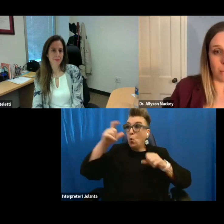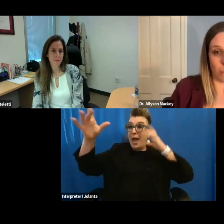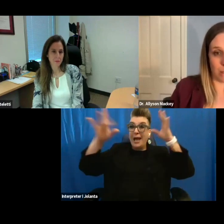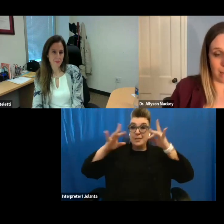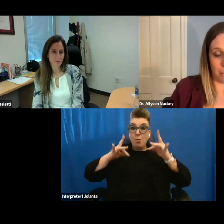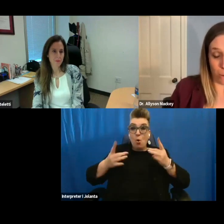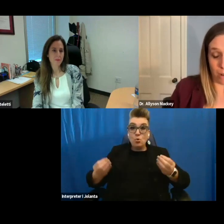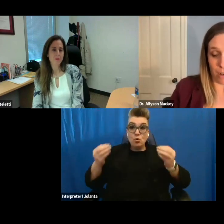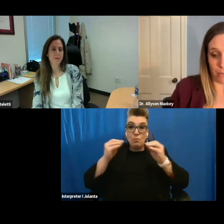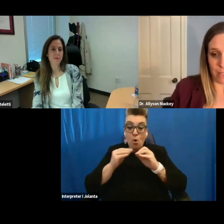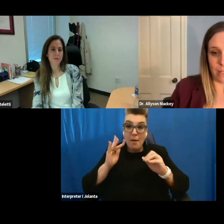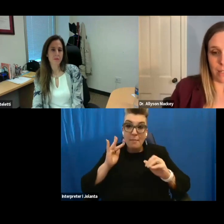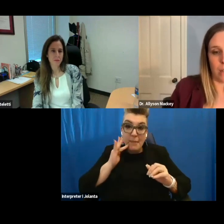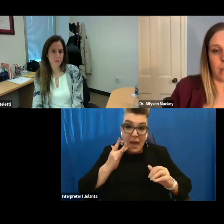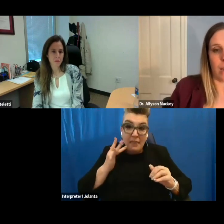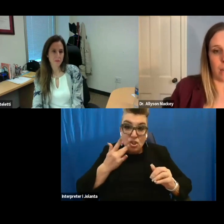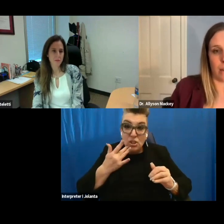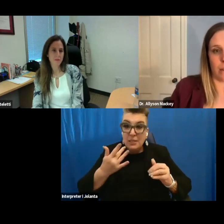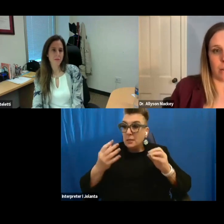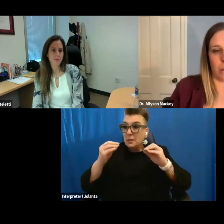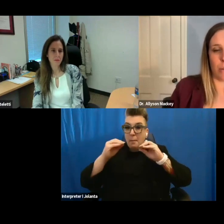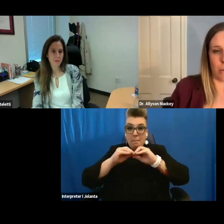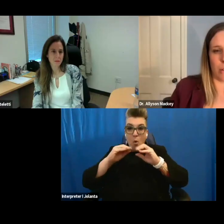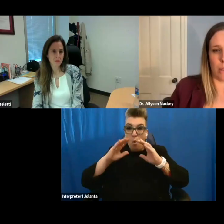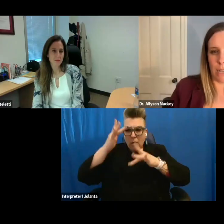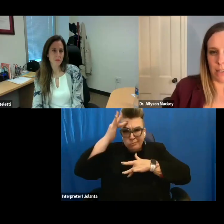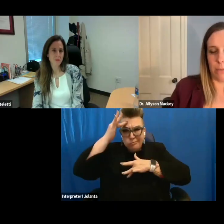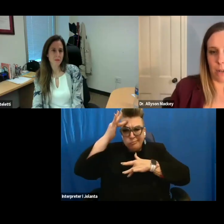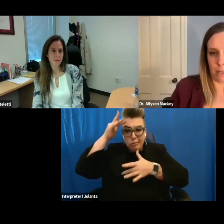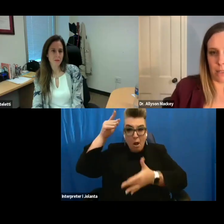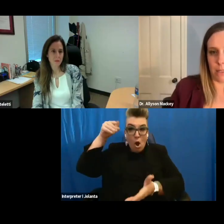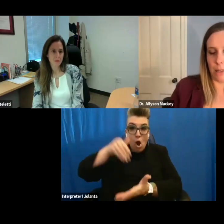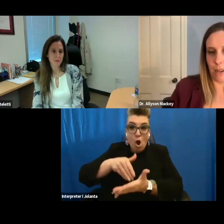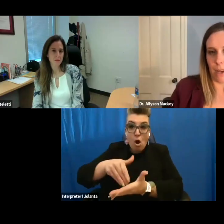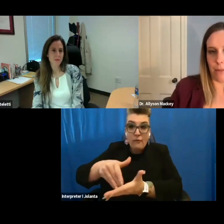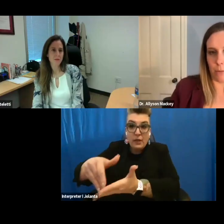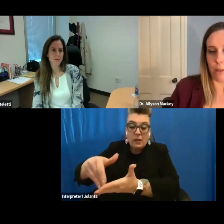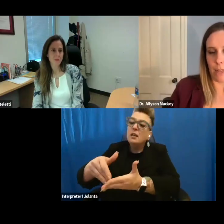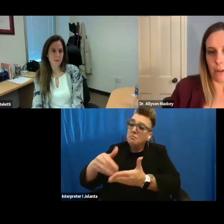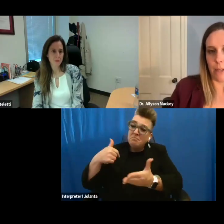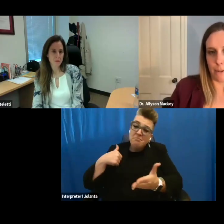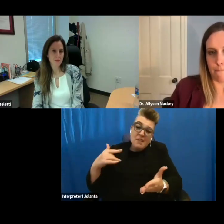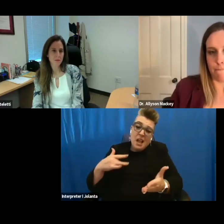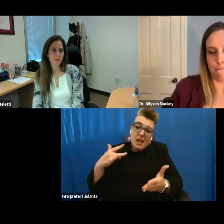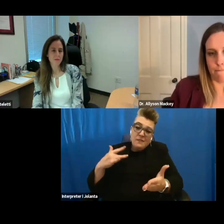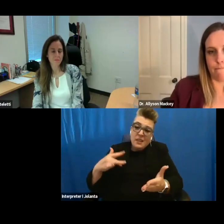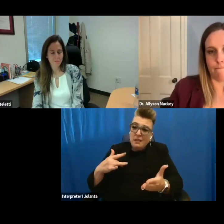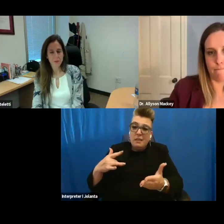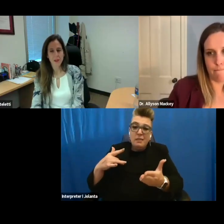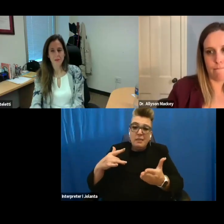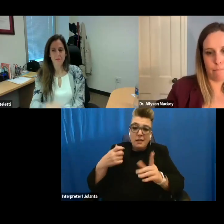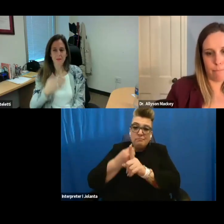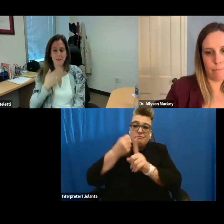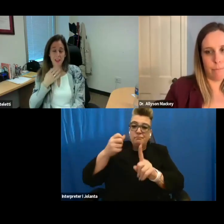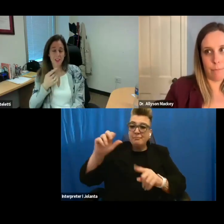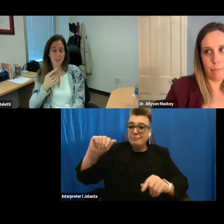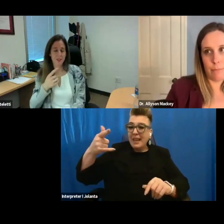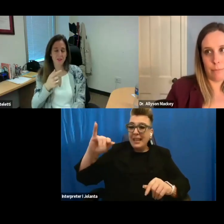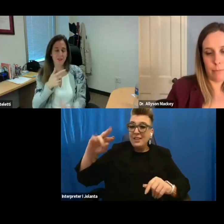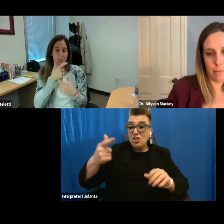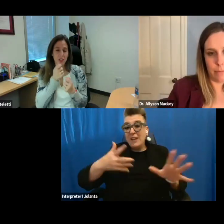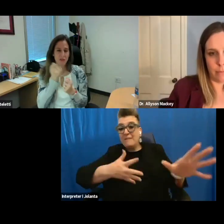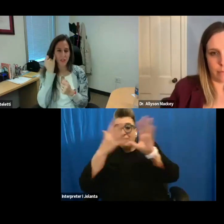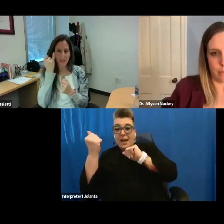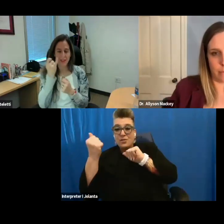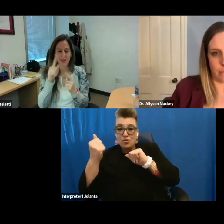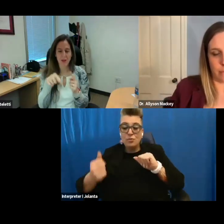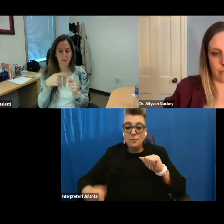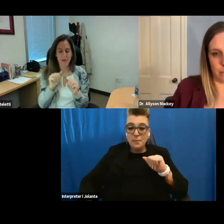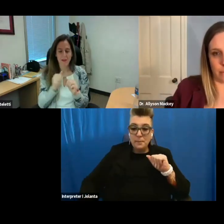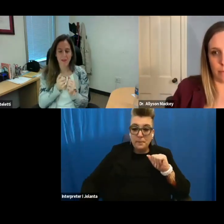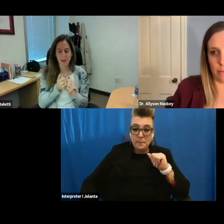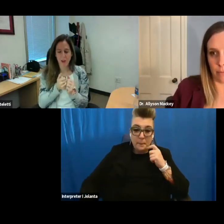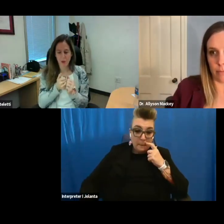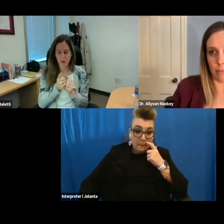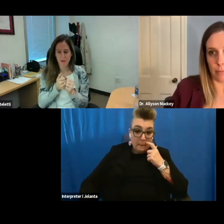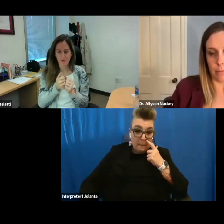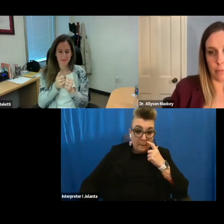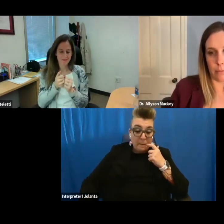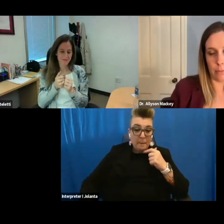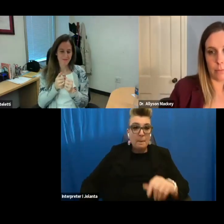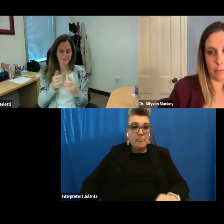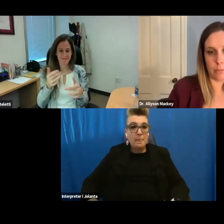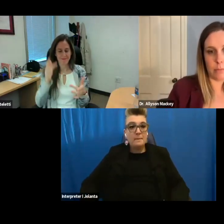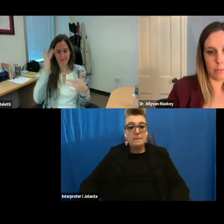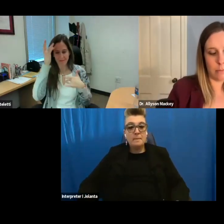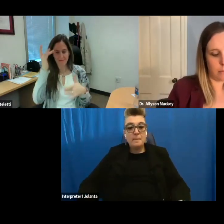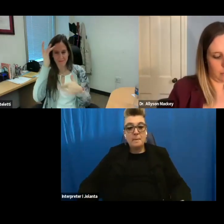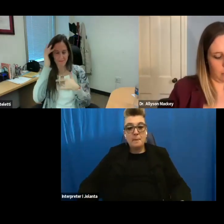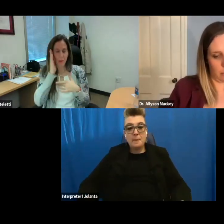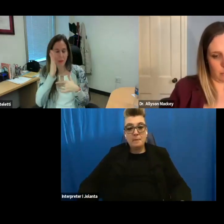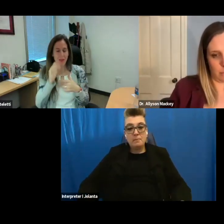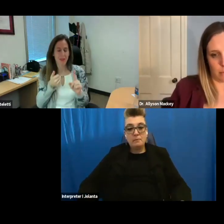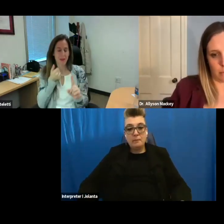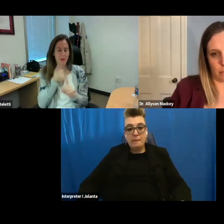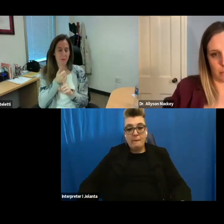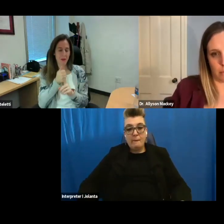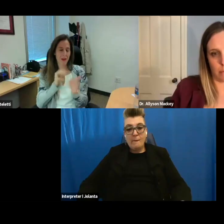sick more like more often uh go through earlier aging processes and I haven't ruled that out yet